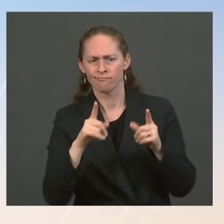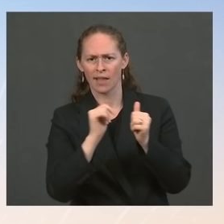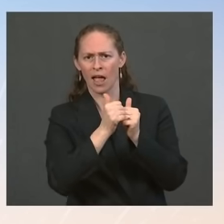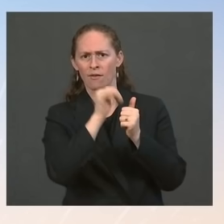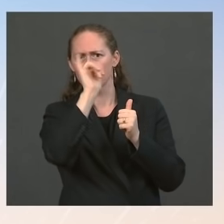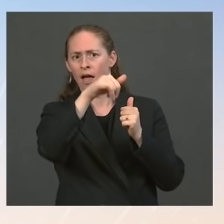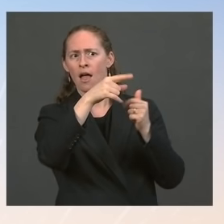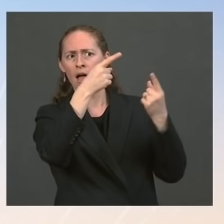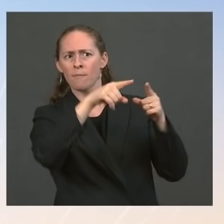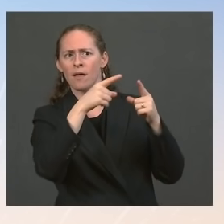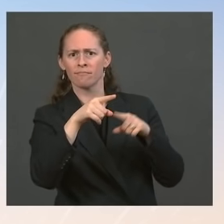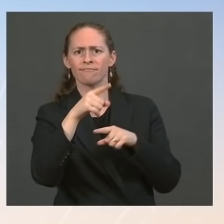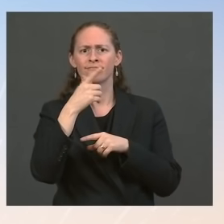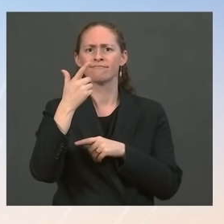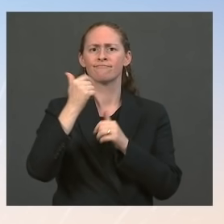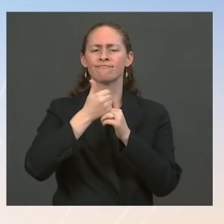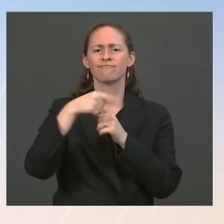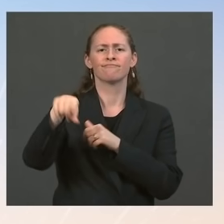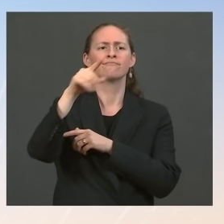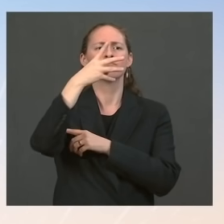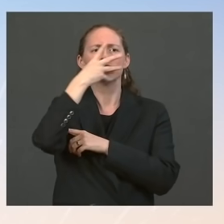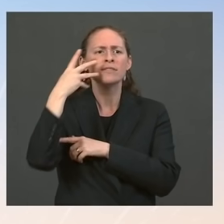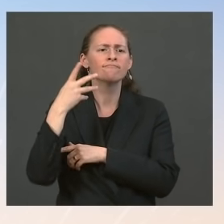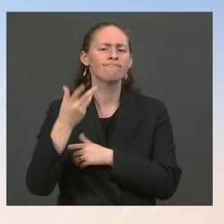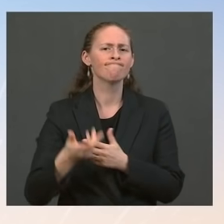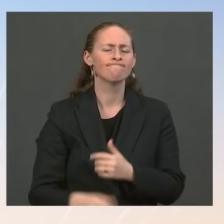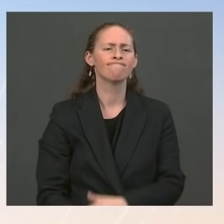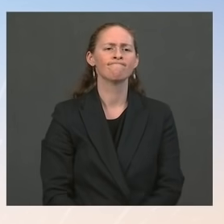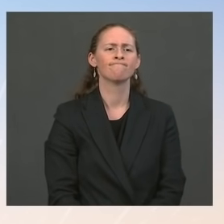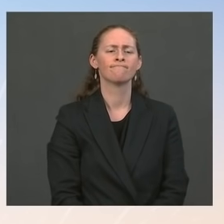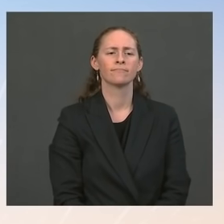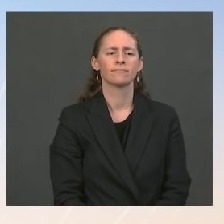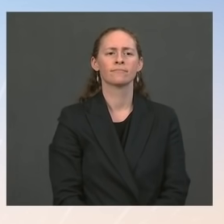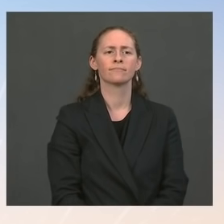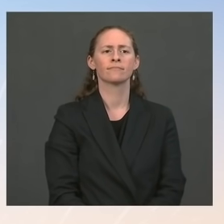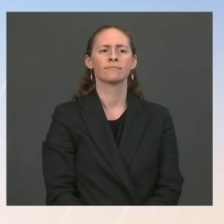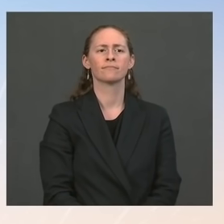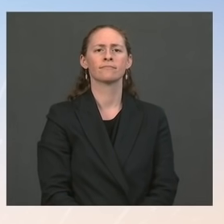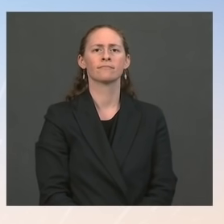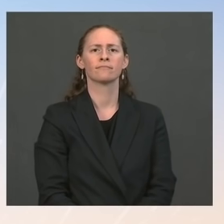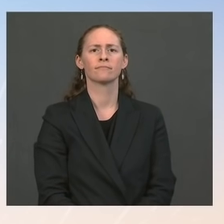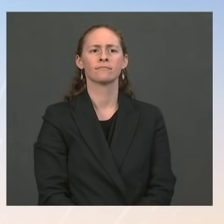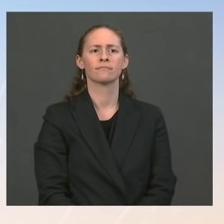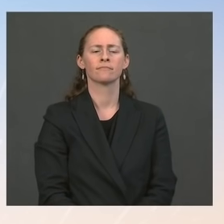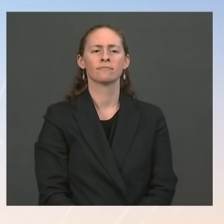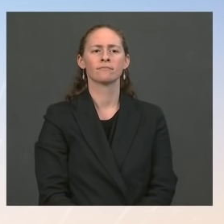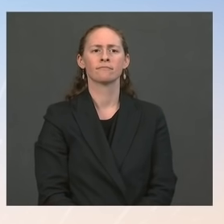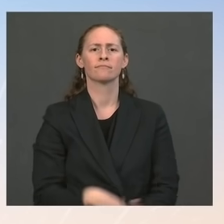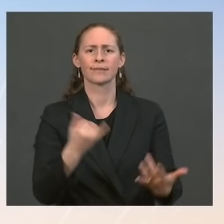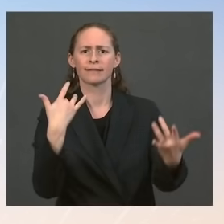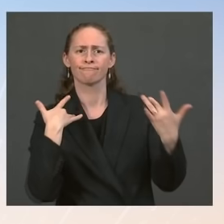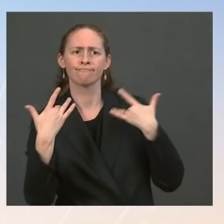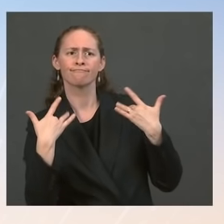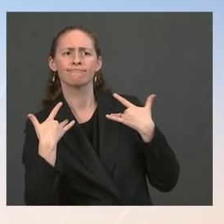as it has been raised directly with the Chinese. As it relates to the legislation, we don't have a position at this point in time